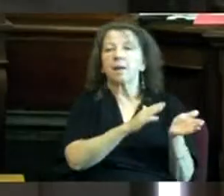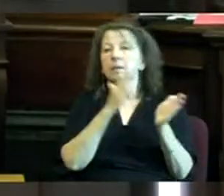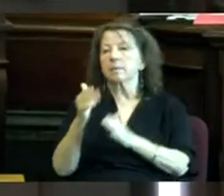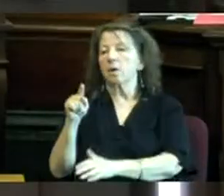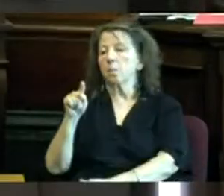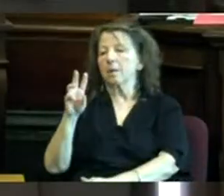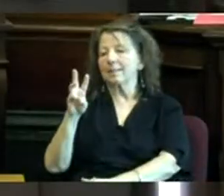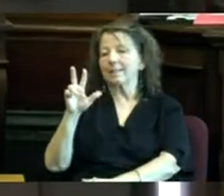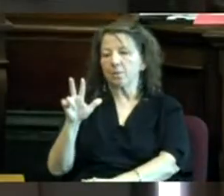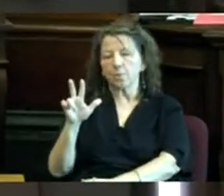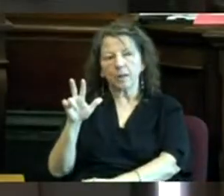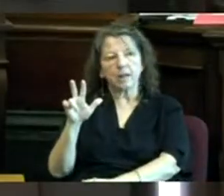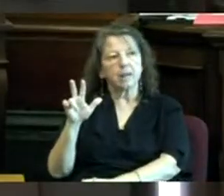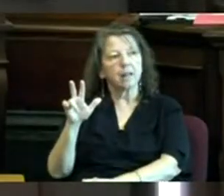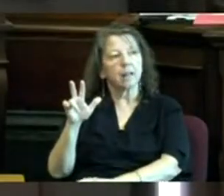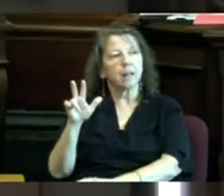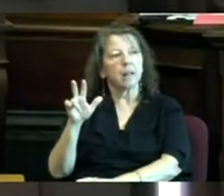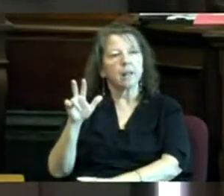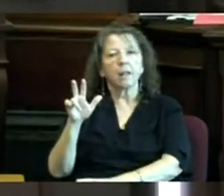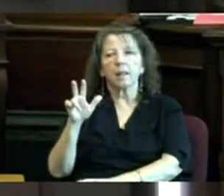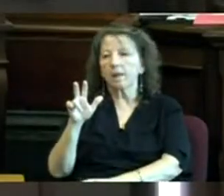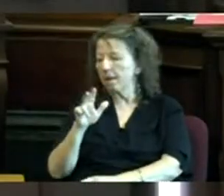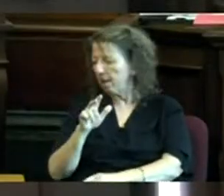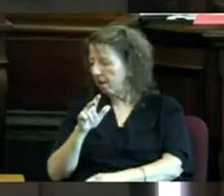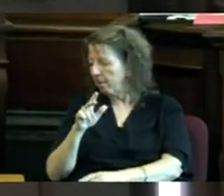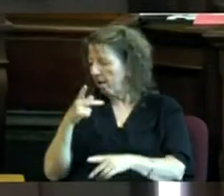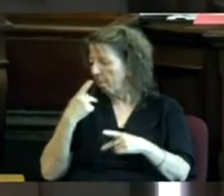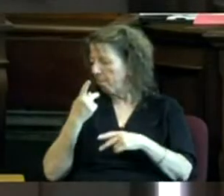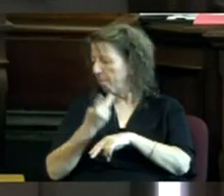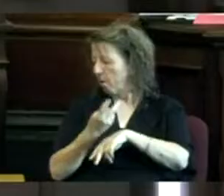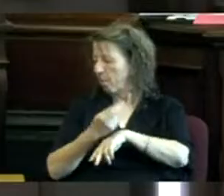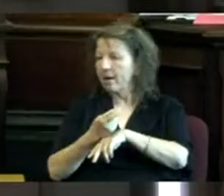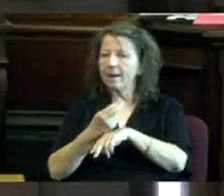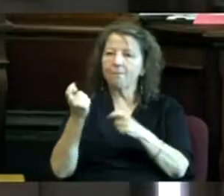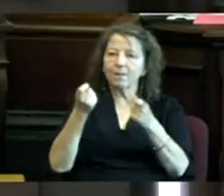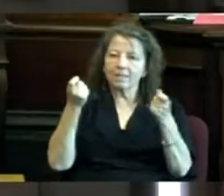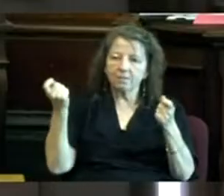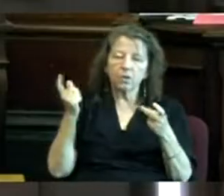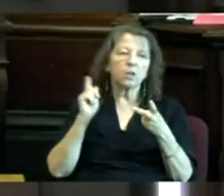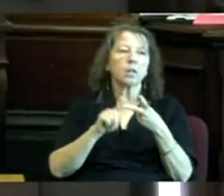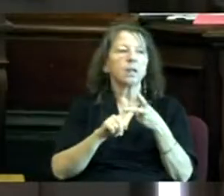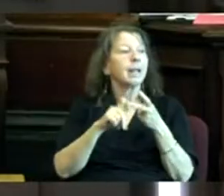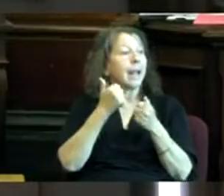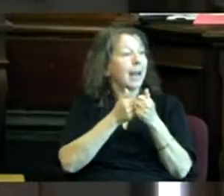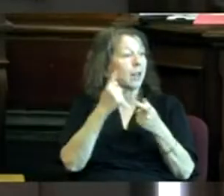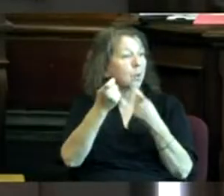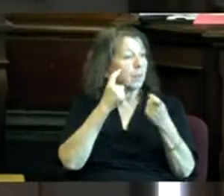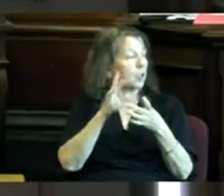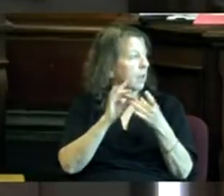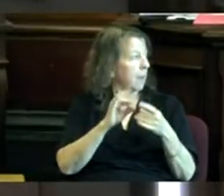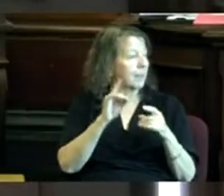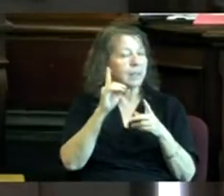in favor, please say aye. Aye. Any opposed? Motion carries. Number 163, authorizing